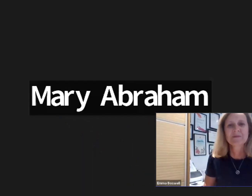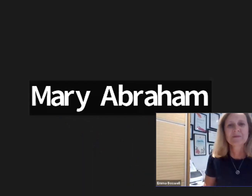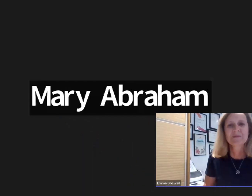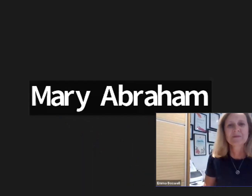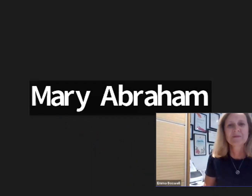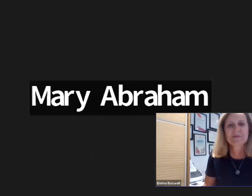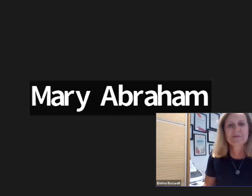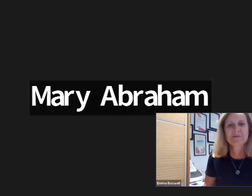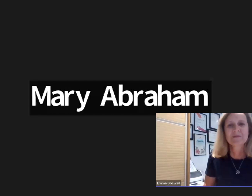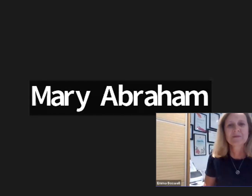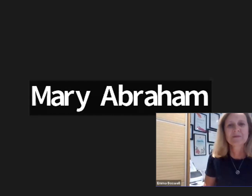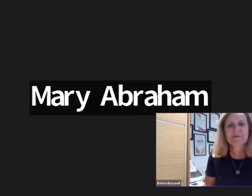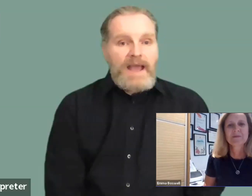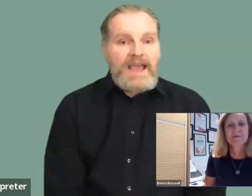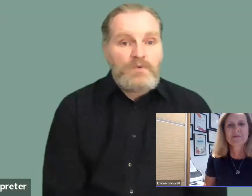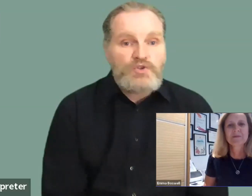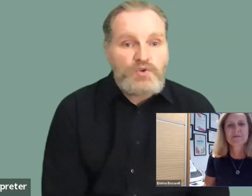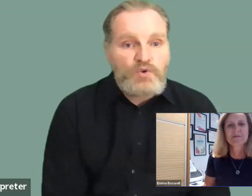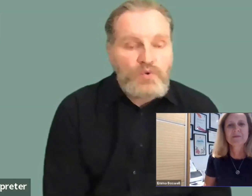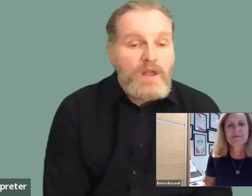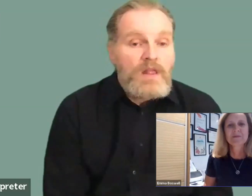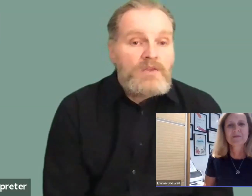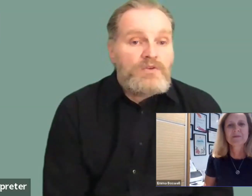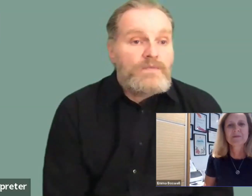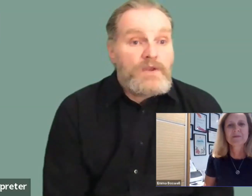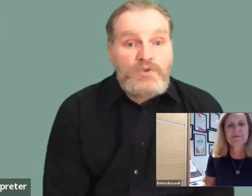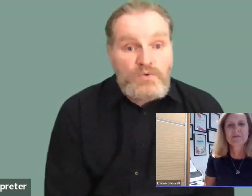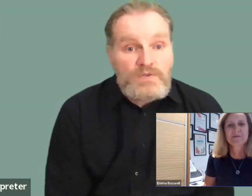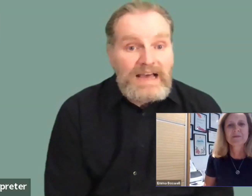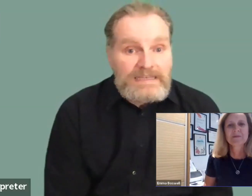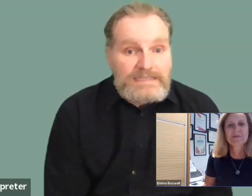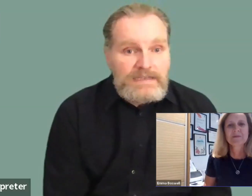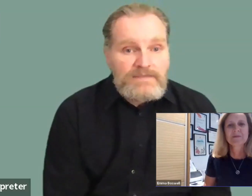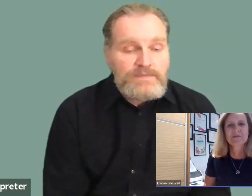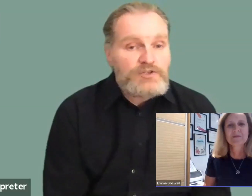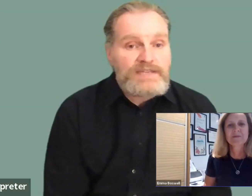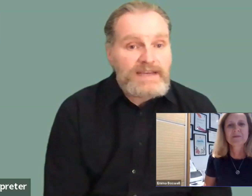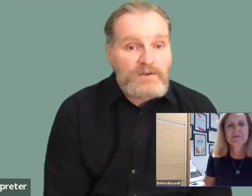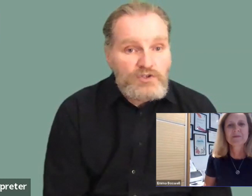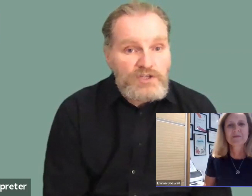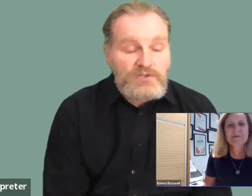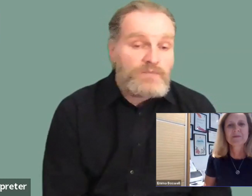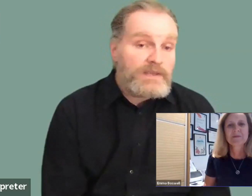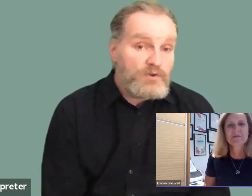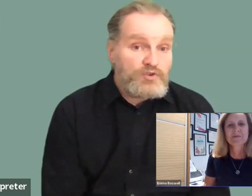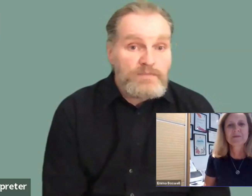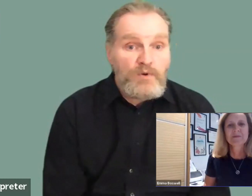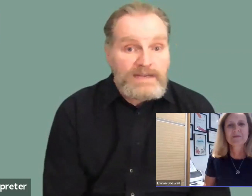then you have to think about how to use IT – information technology – to make your job more